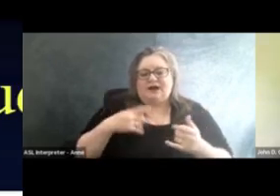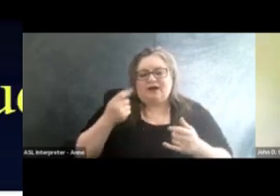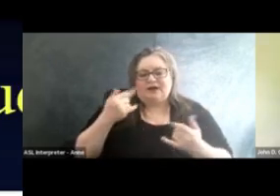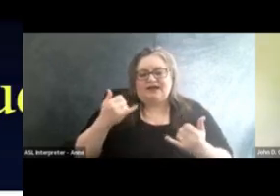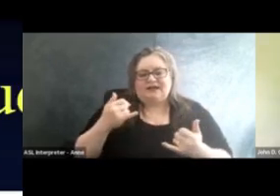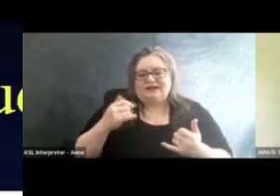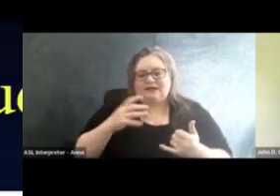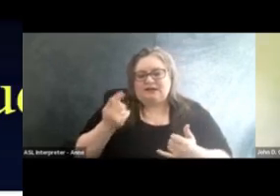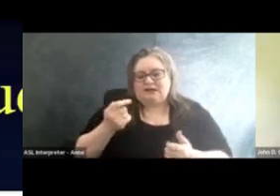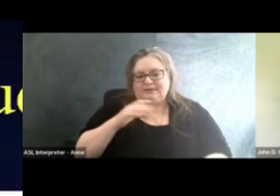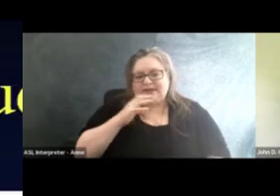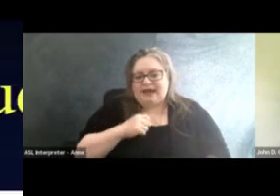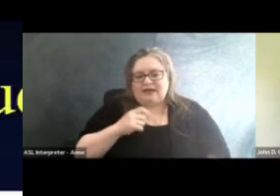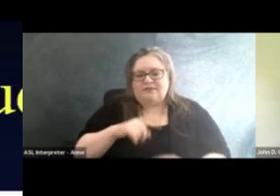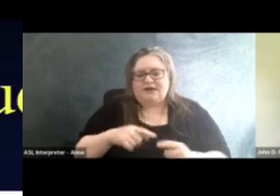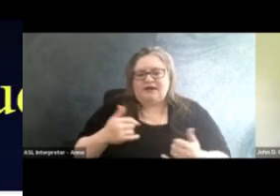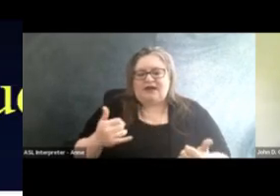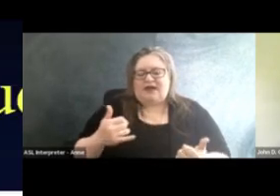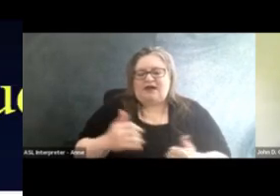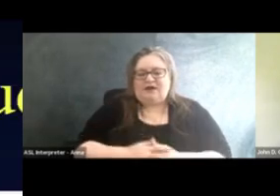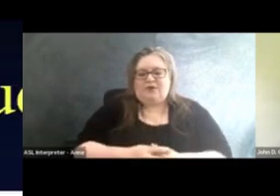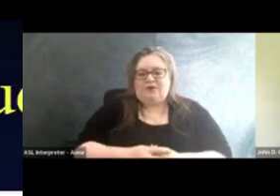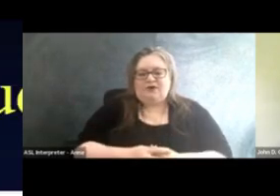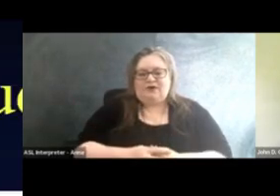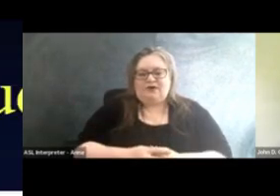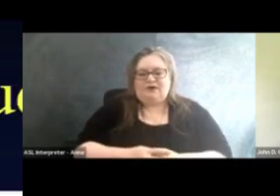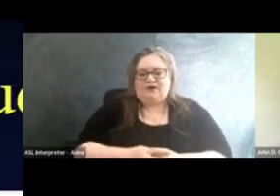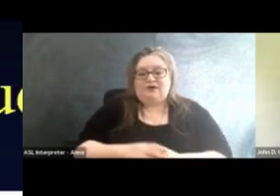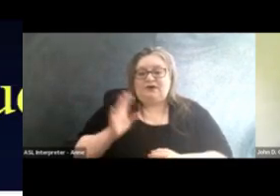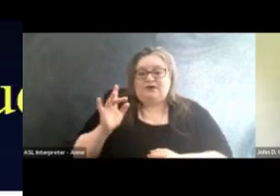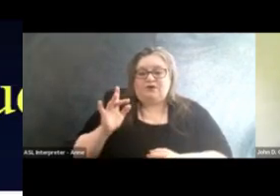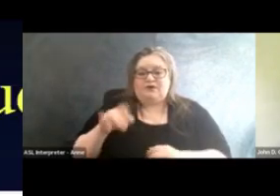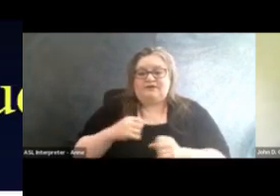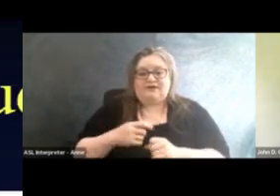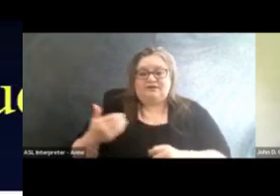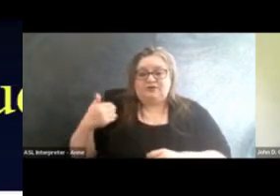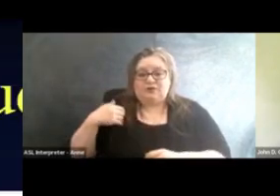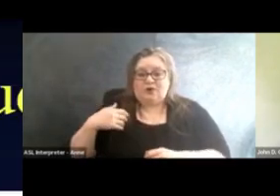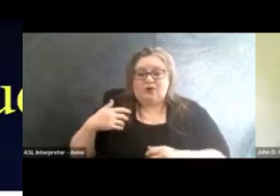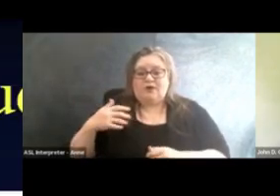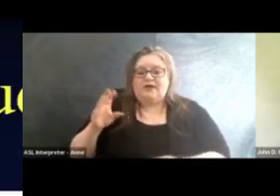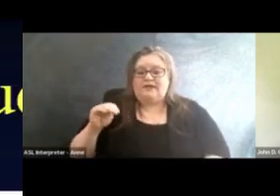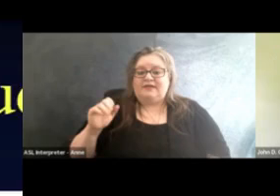dated, but you know now, 25 years or so ago, the match study that was done. Then its